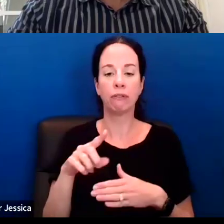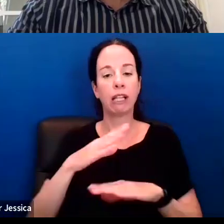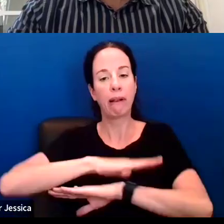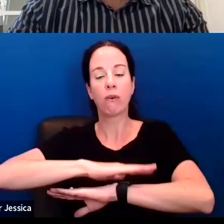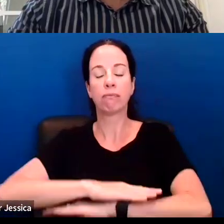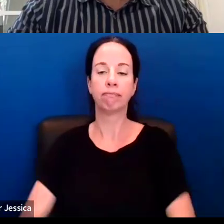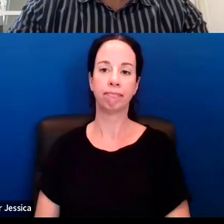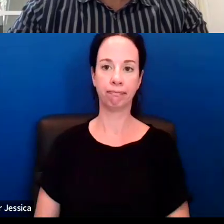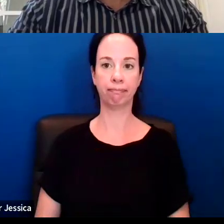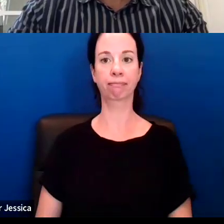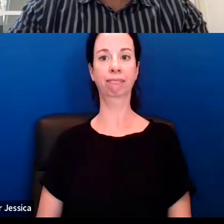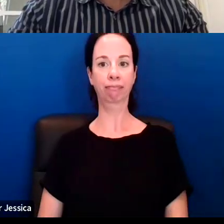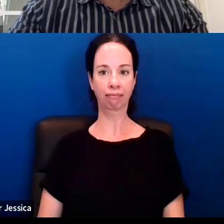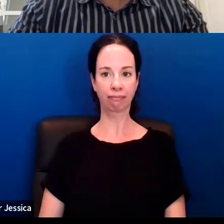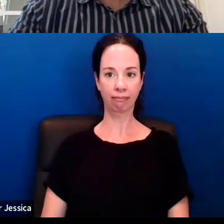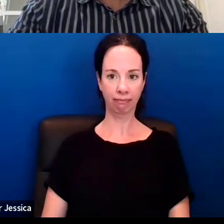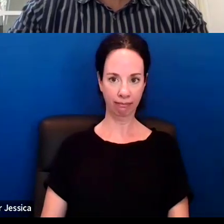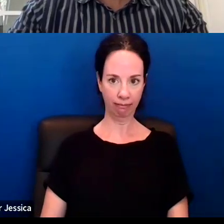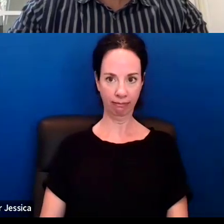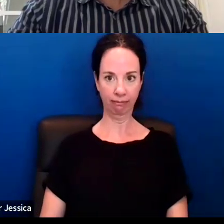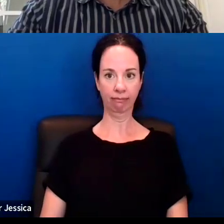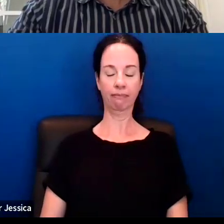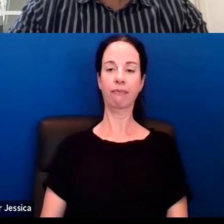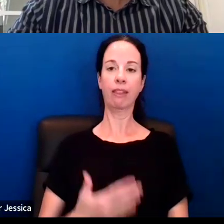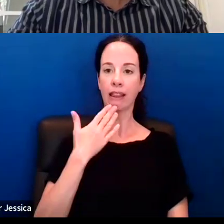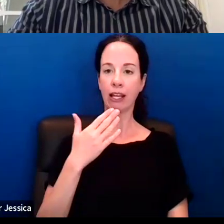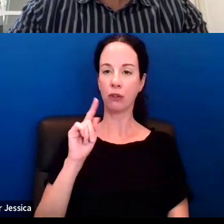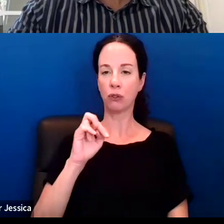Well, it's the partnership that's doing that, and thank you, Theresa. A couple quick questions for